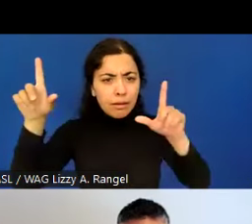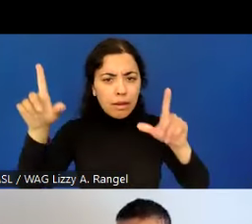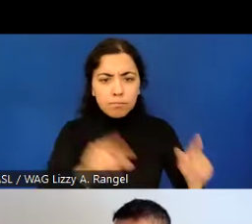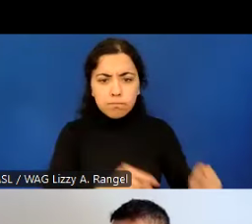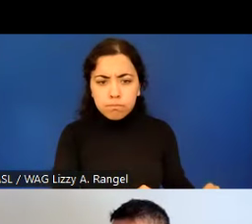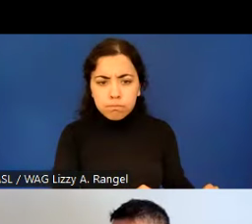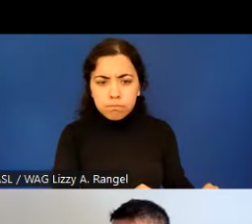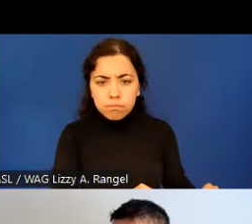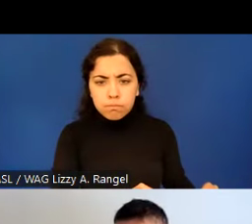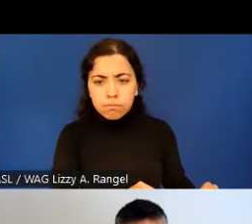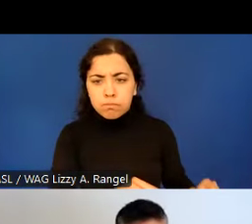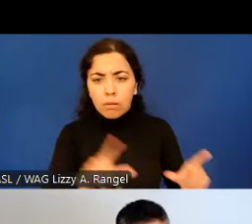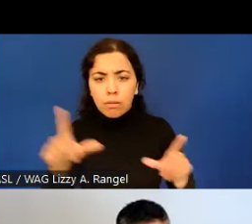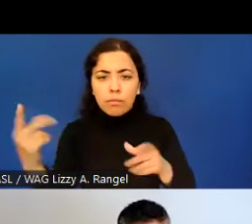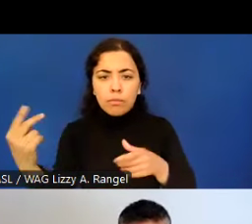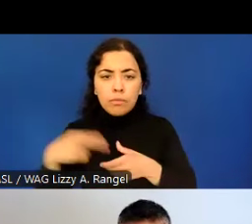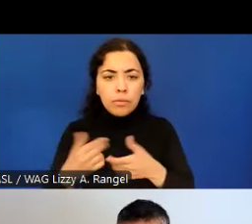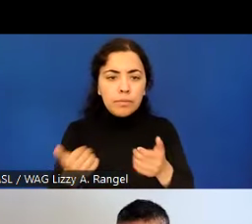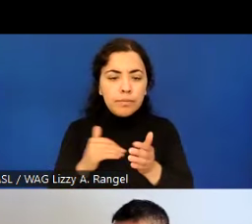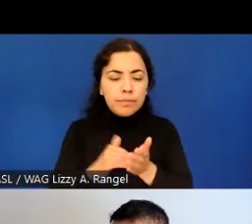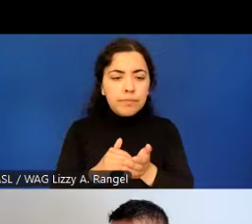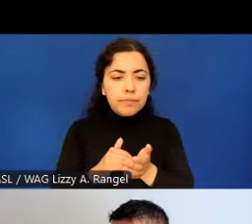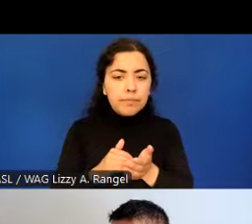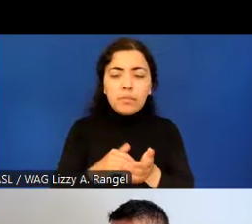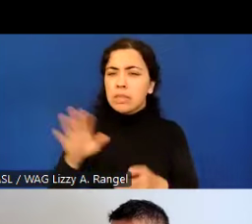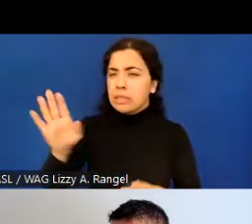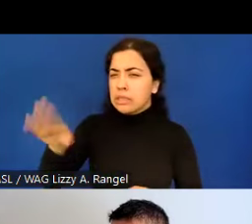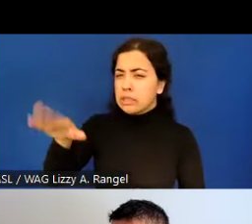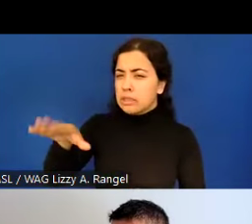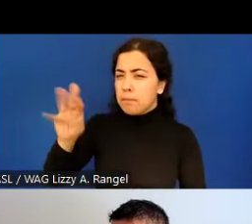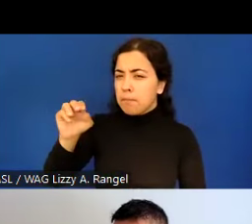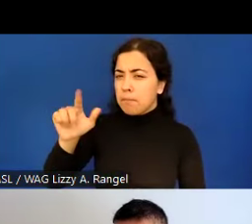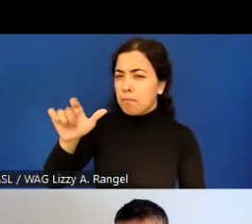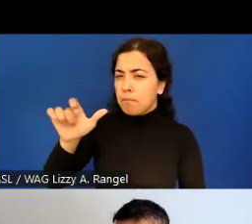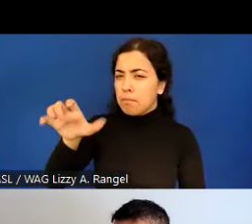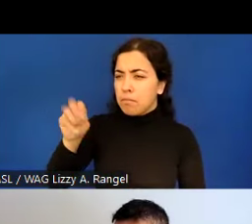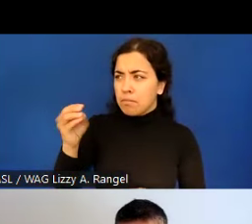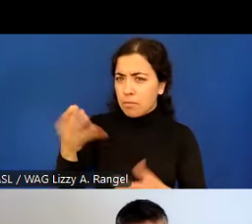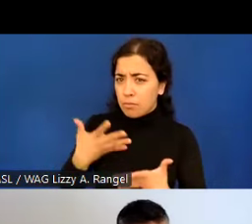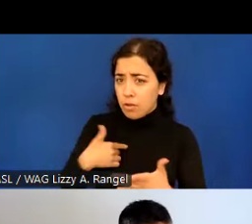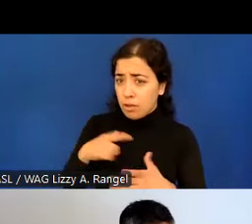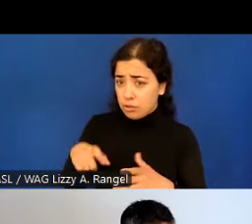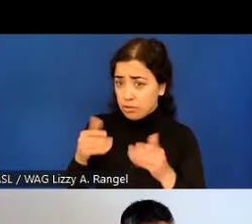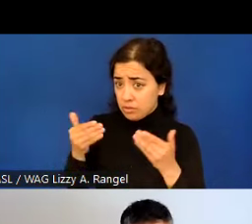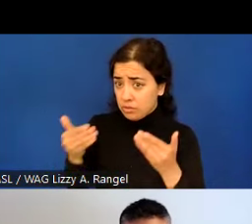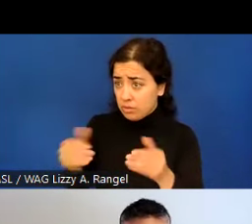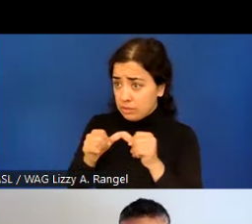join. Let me know, Malcolm, if I should continue. >> MALCOLM MIESTRELL: Yep, you're back